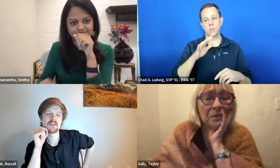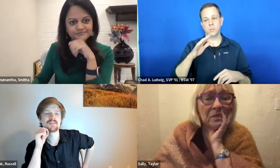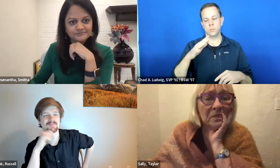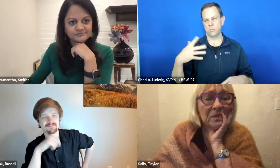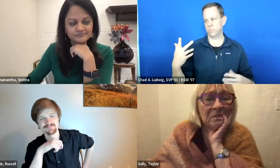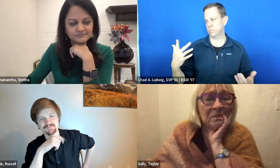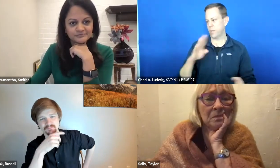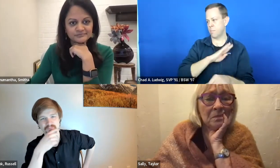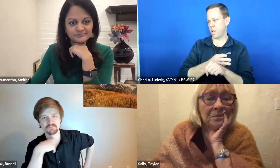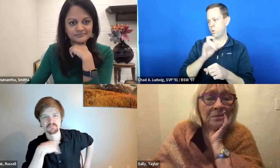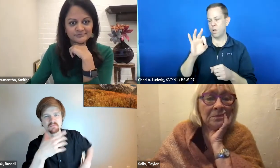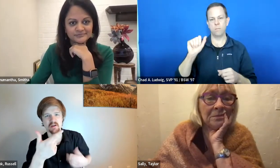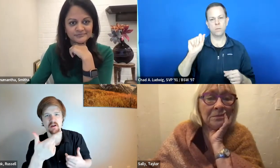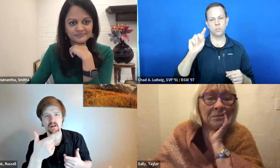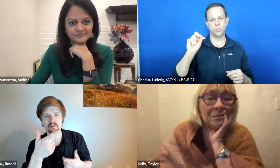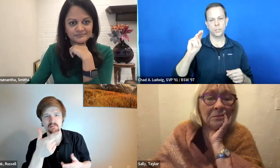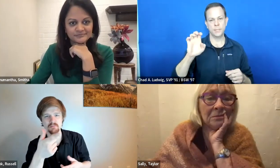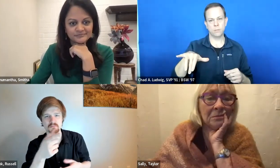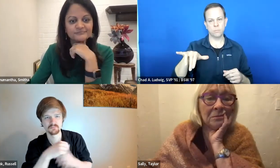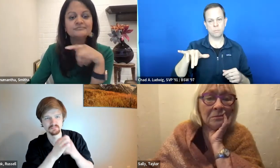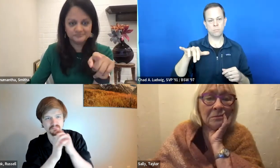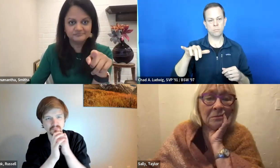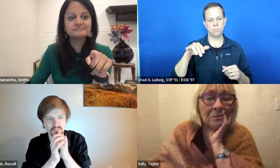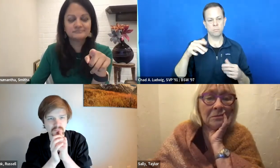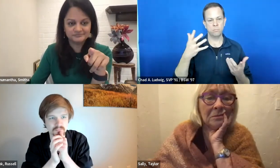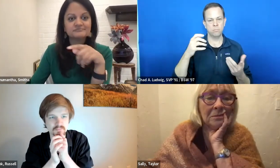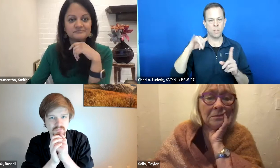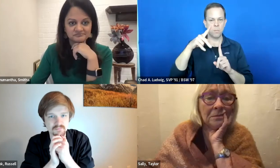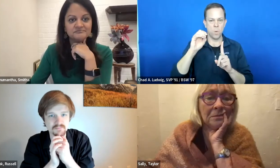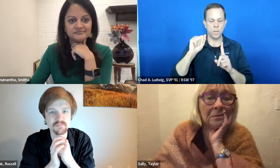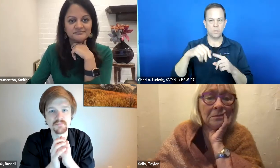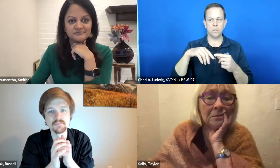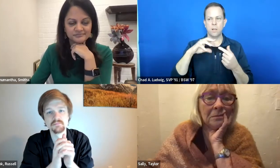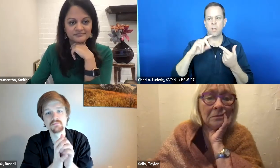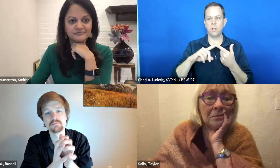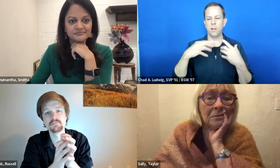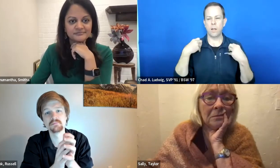Can somebody expand on that? Yeah. That's power of attorney.